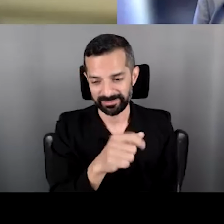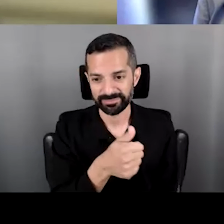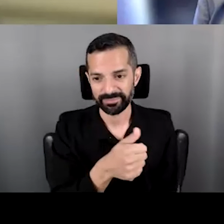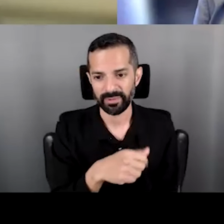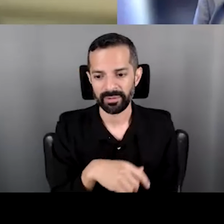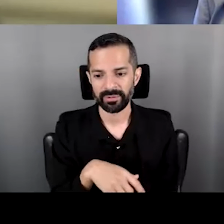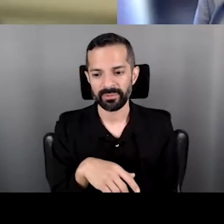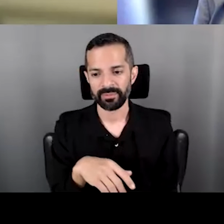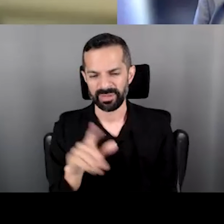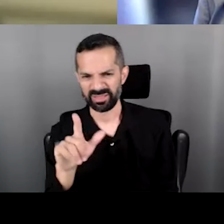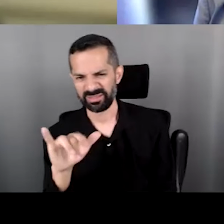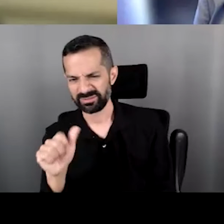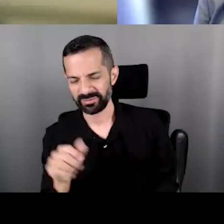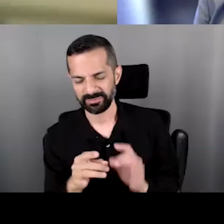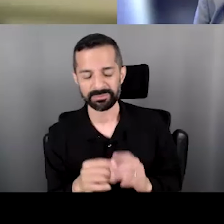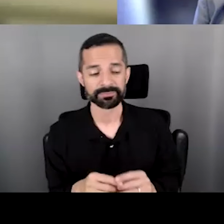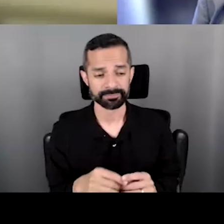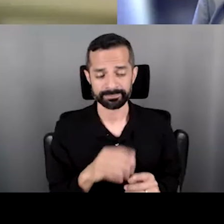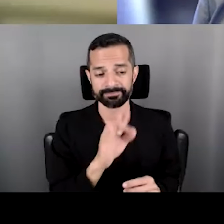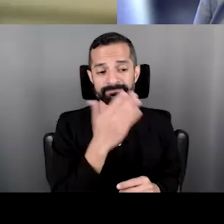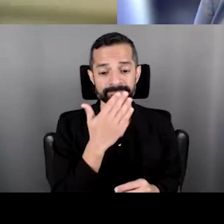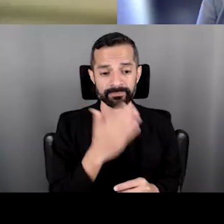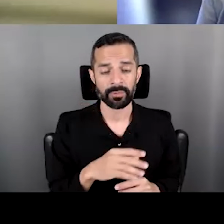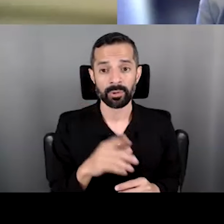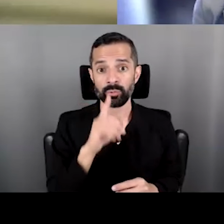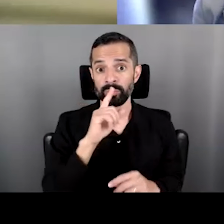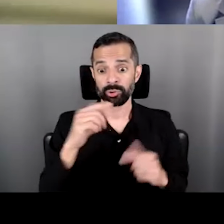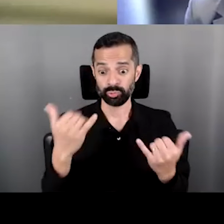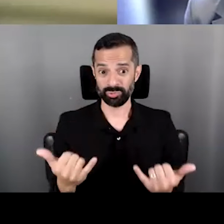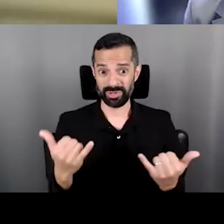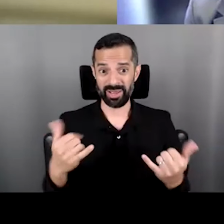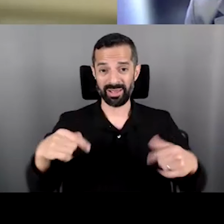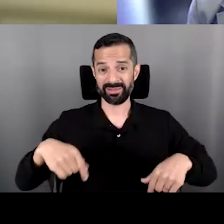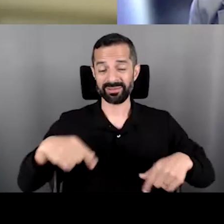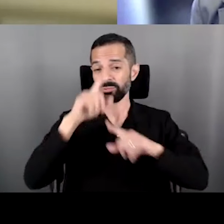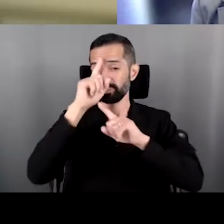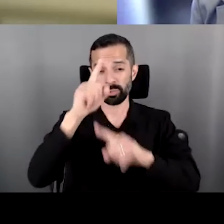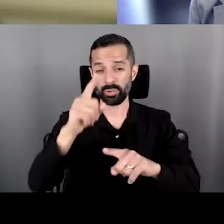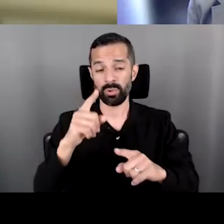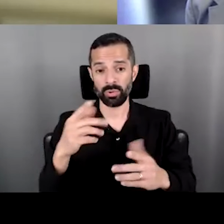and really, you know, kind of trying to pin down this model, yes.